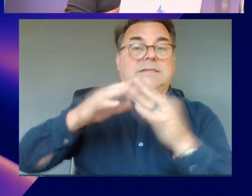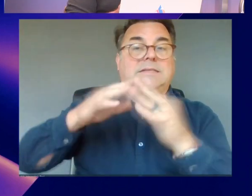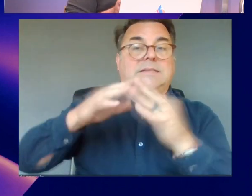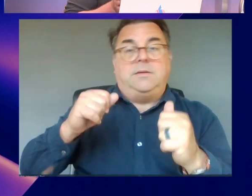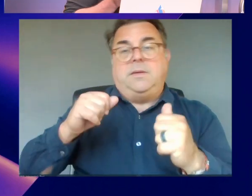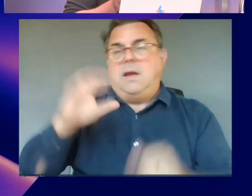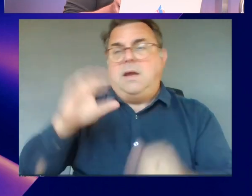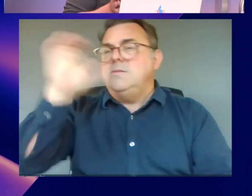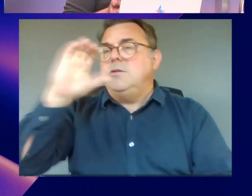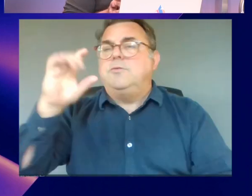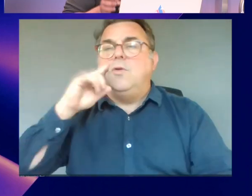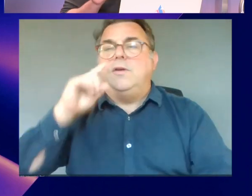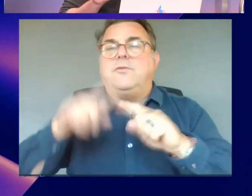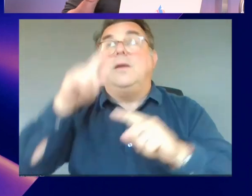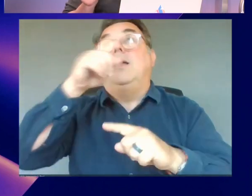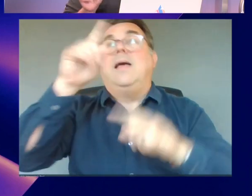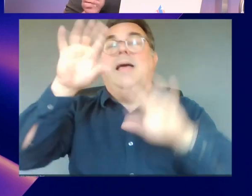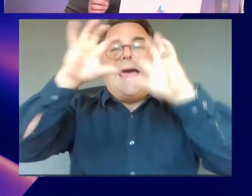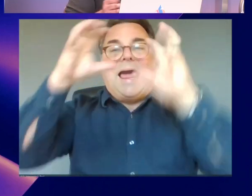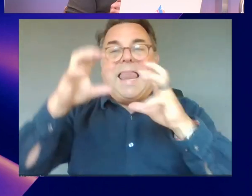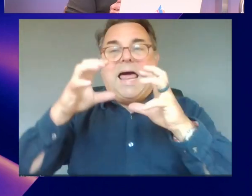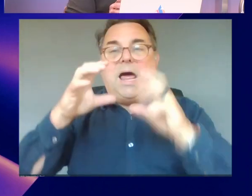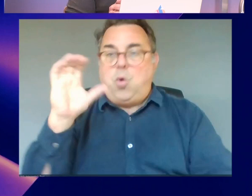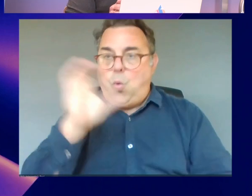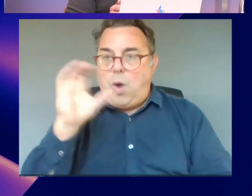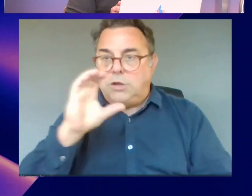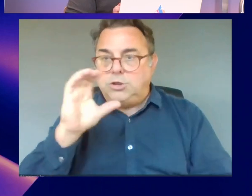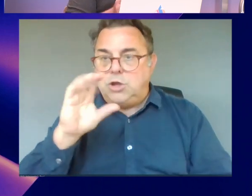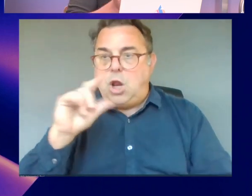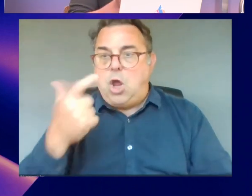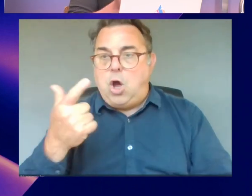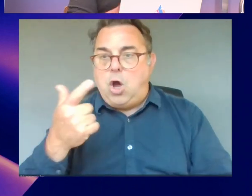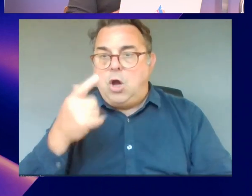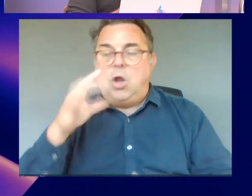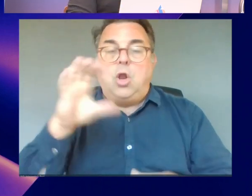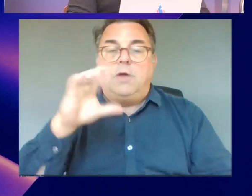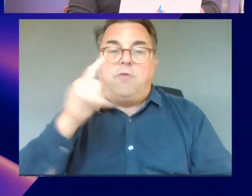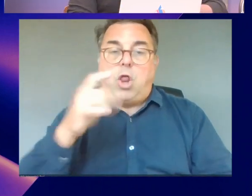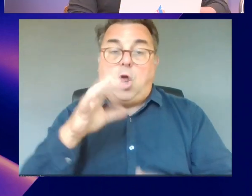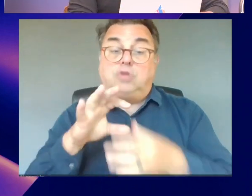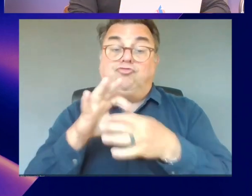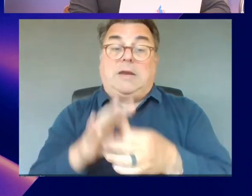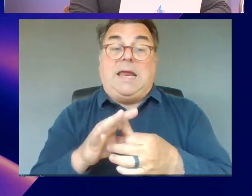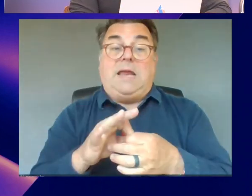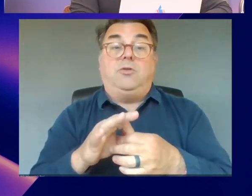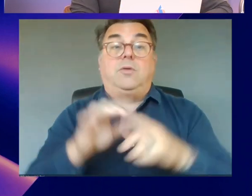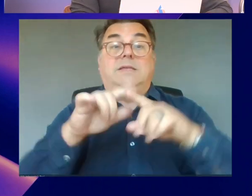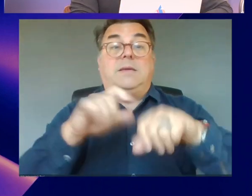to find relevant logs around the timeframe of that anomaly. And that's what you see over here. So that's what that horizontal line